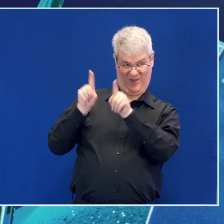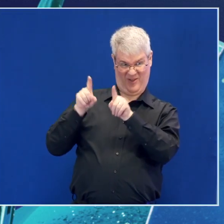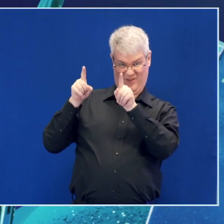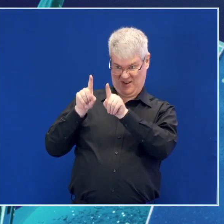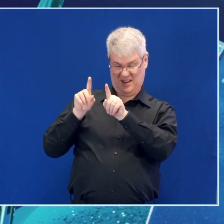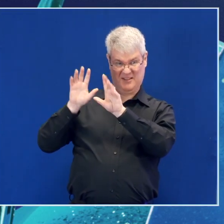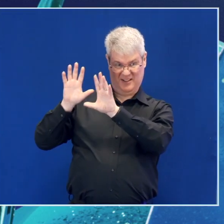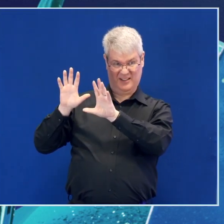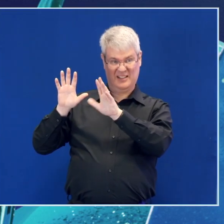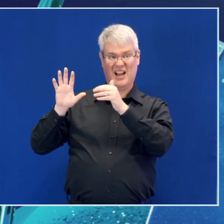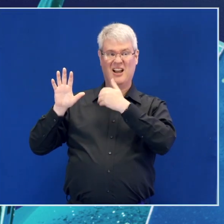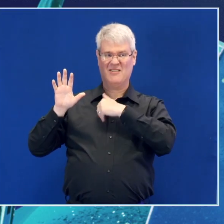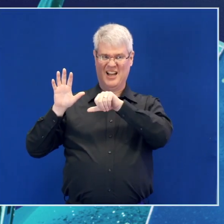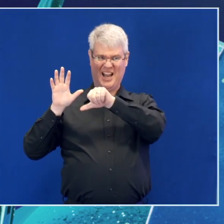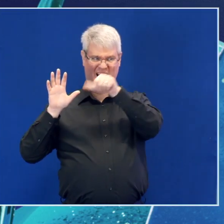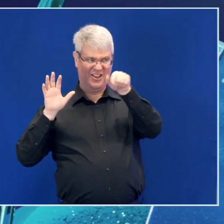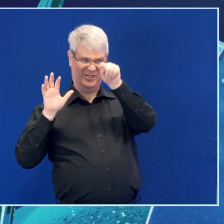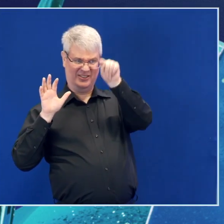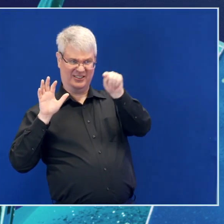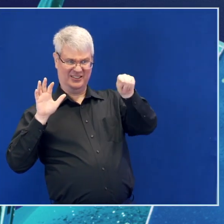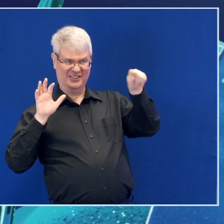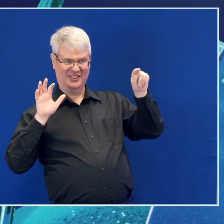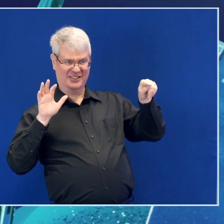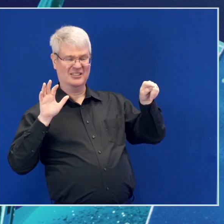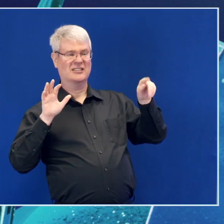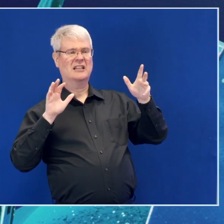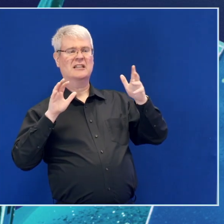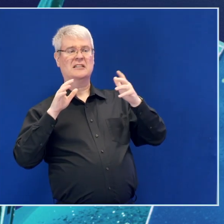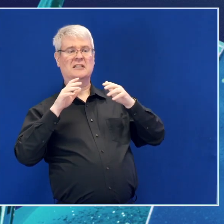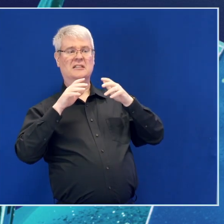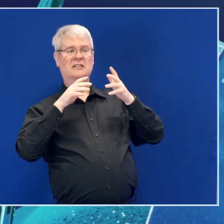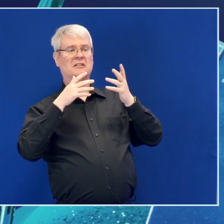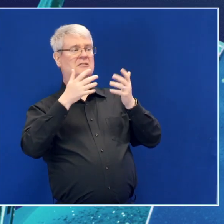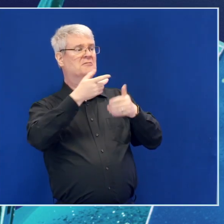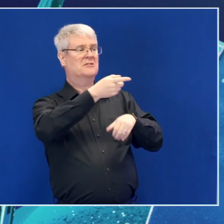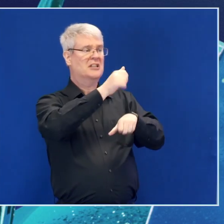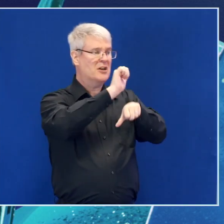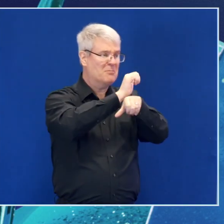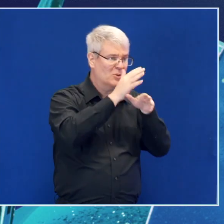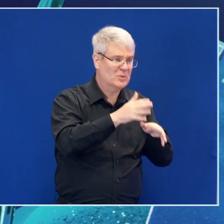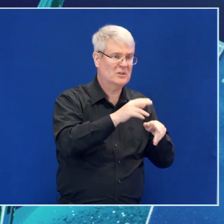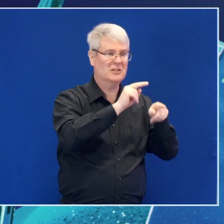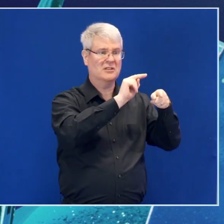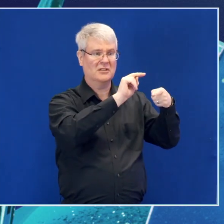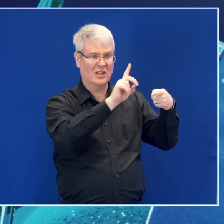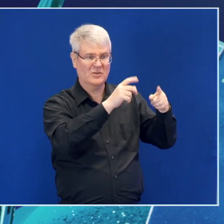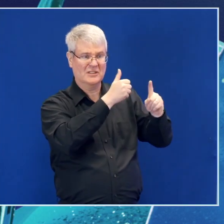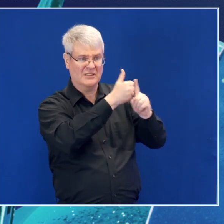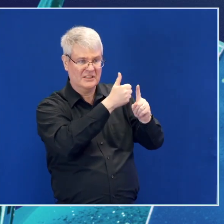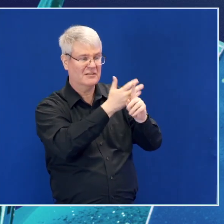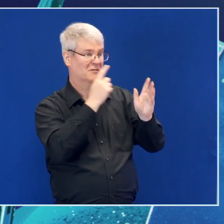to support neurodiverse employees and users? So, for example, HOK approaches inclusion